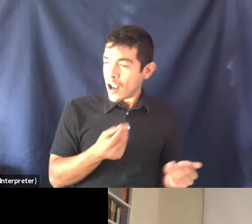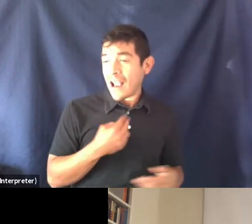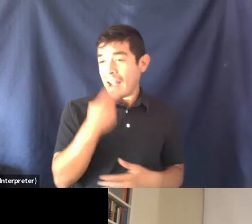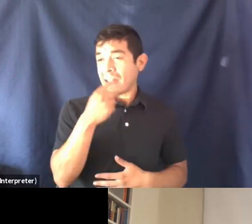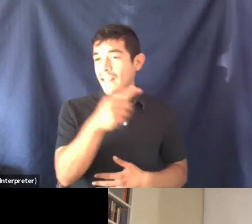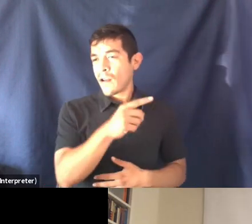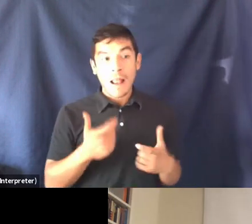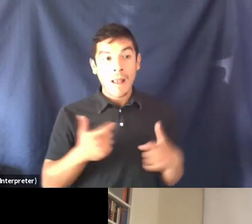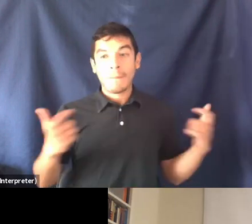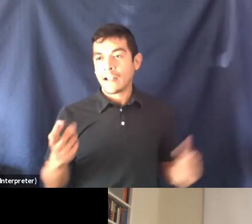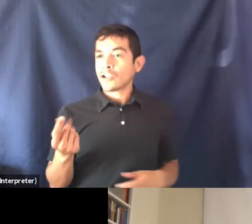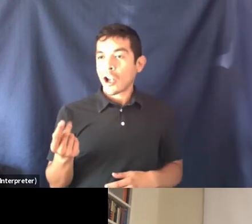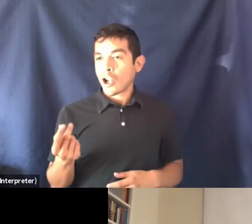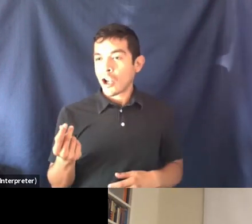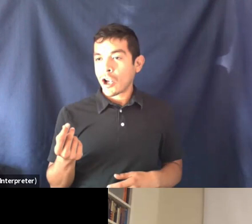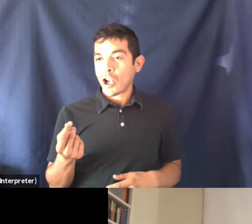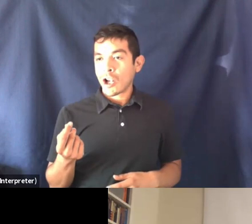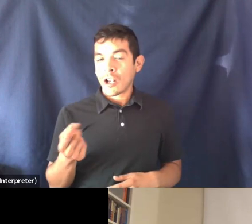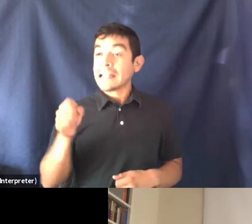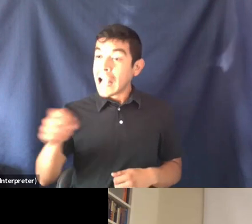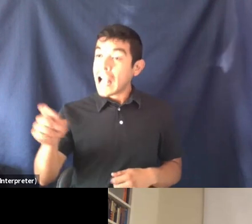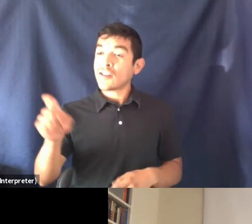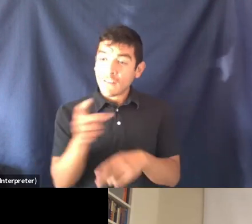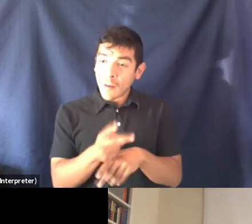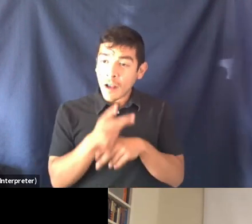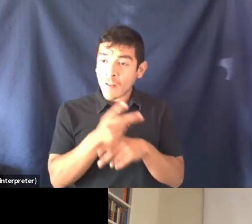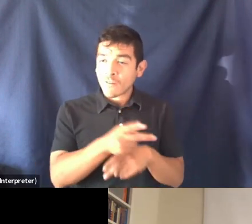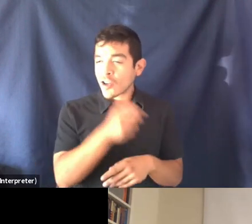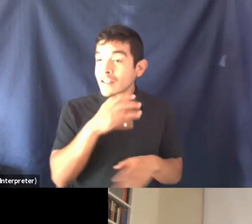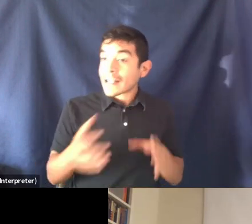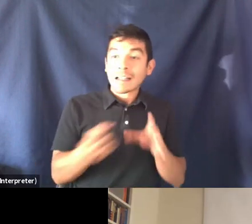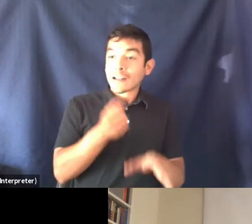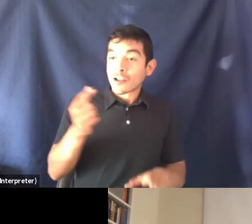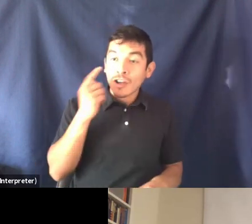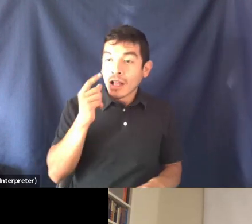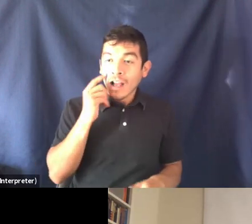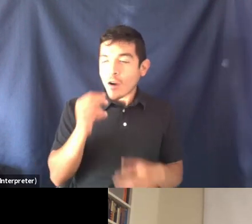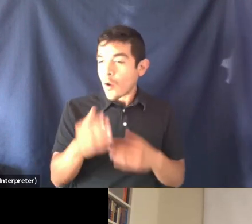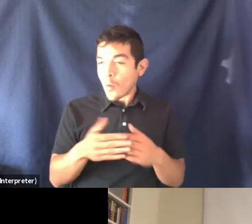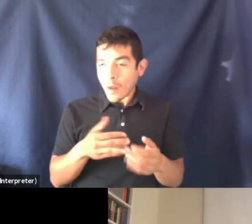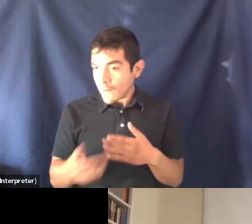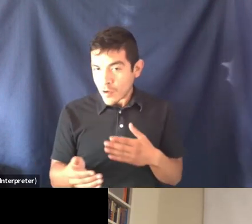you have to be careful that you don't take your cat or, you know, they're your tiny dog, but it's just it's very interesting